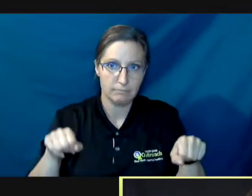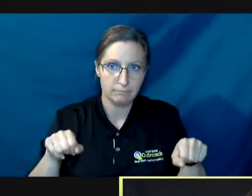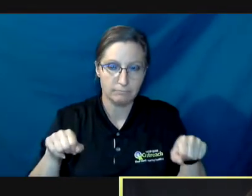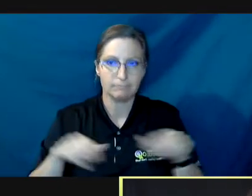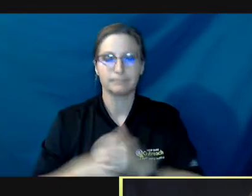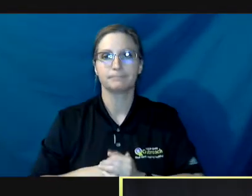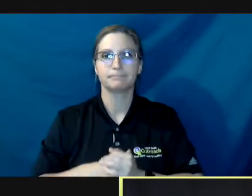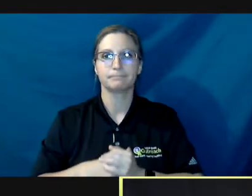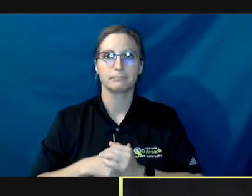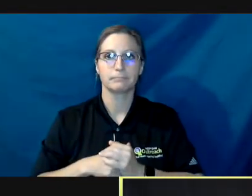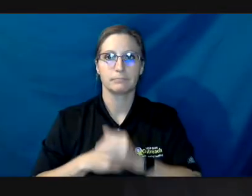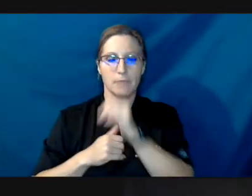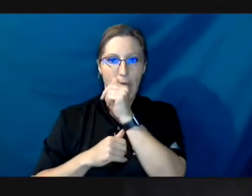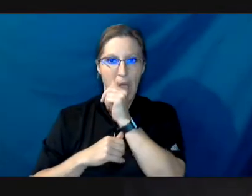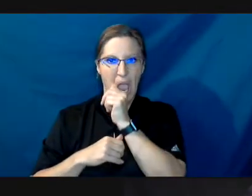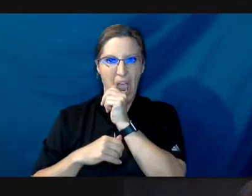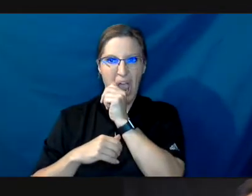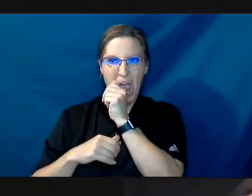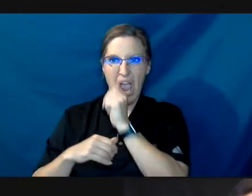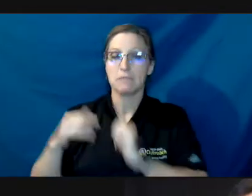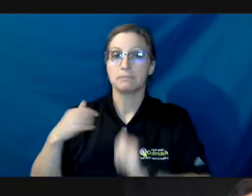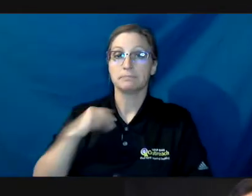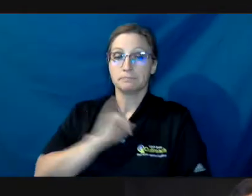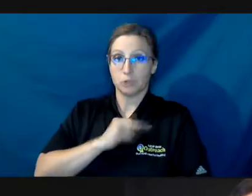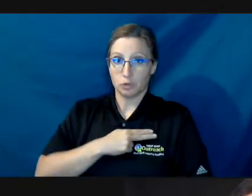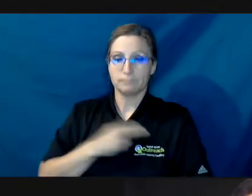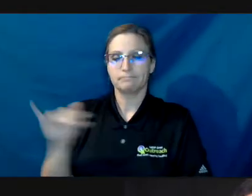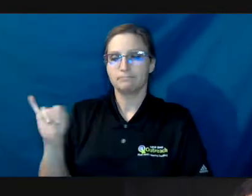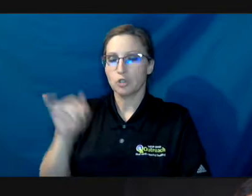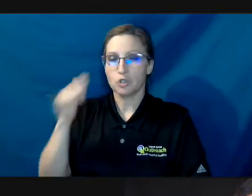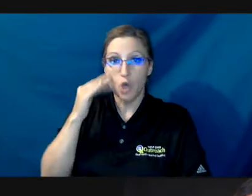(Julie) Well and we also know that sometimes a teacher of the deaf